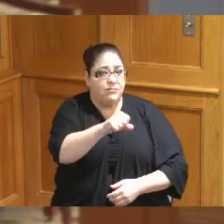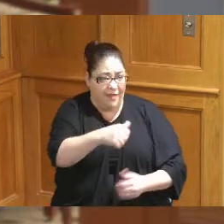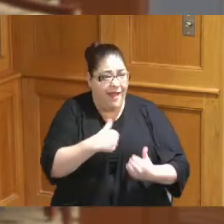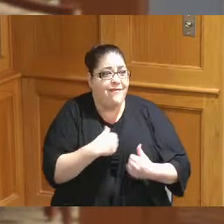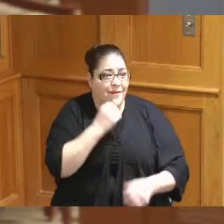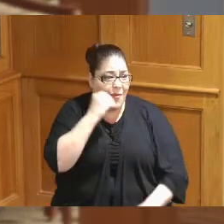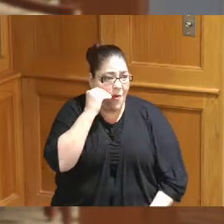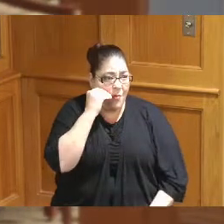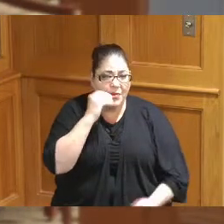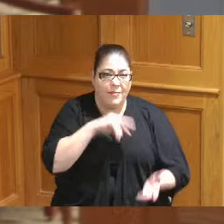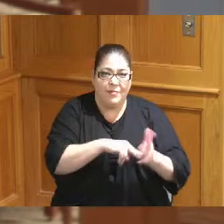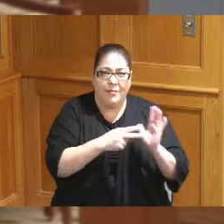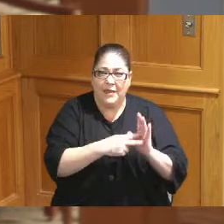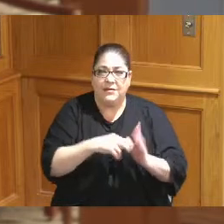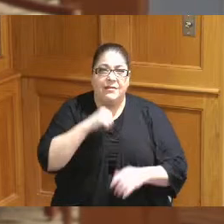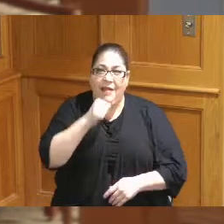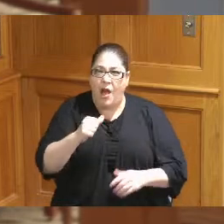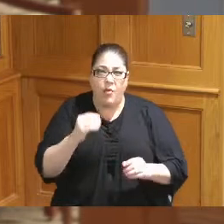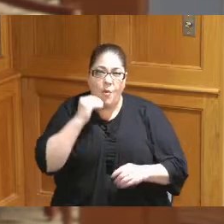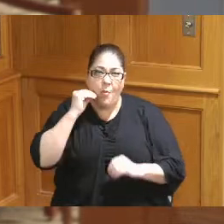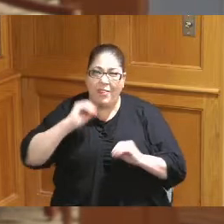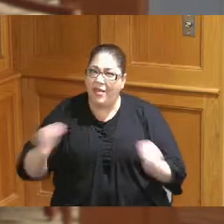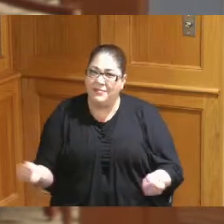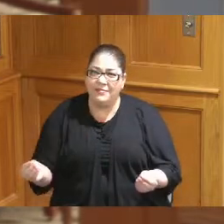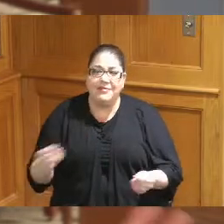so and the other thing is you know one of my biggest frustration with all the